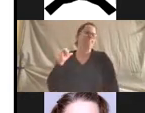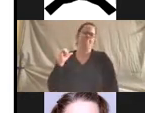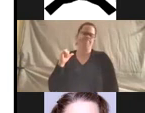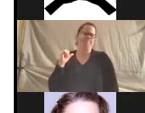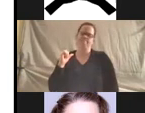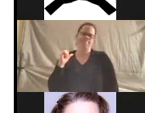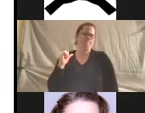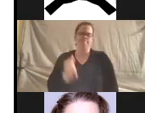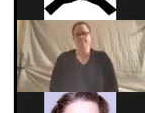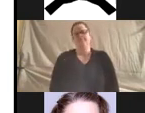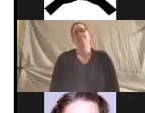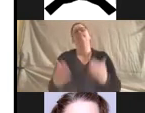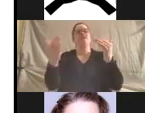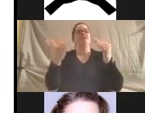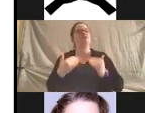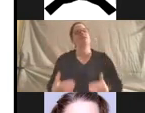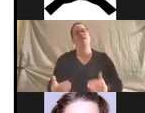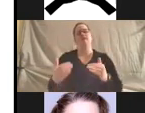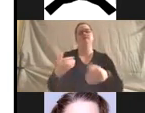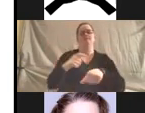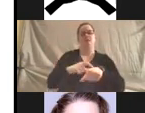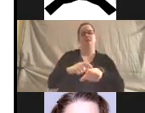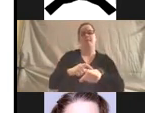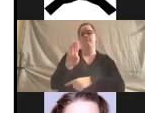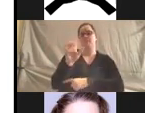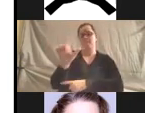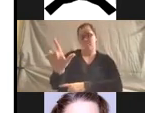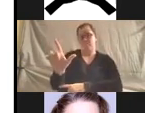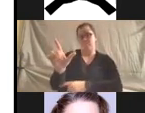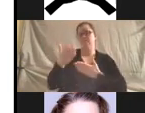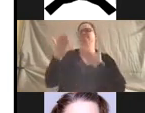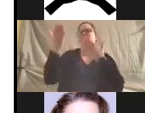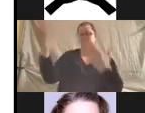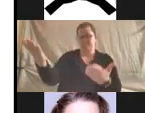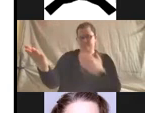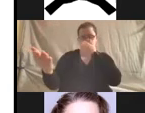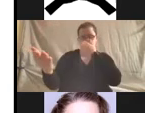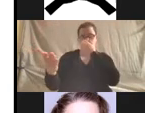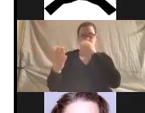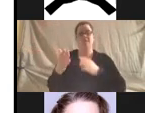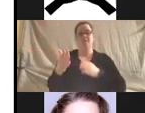The next time the bill got introduced the house was over 50% democratic.